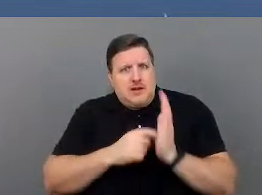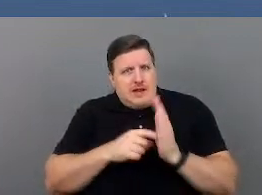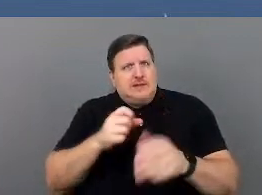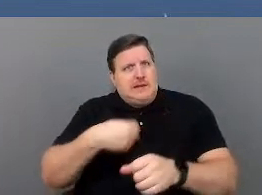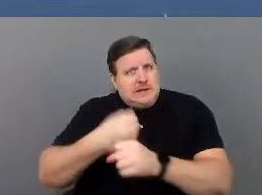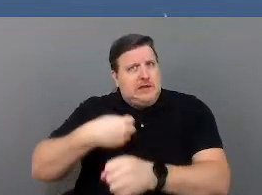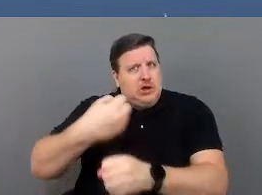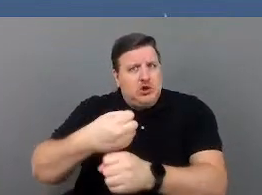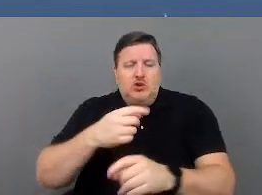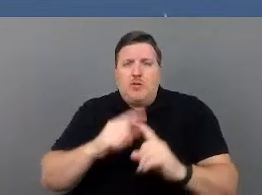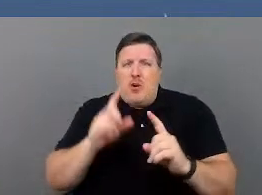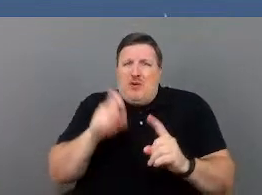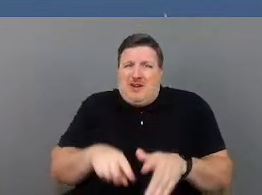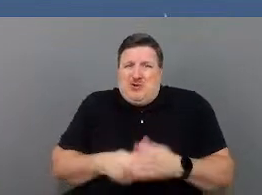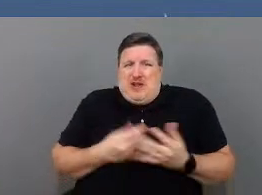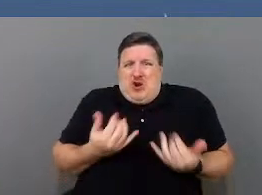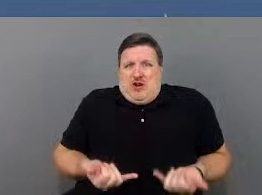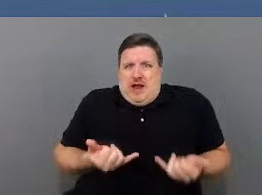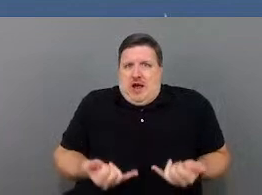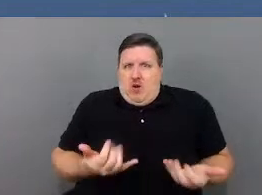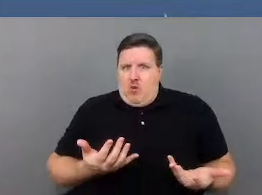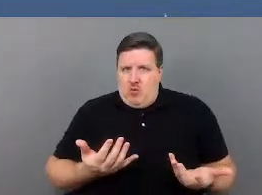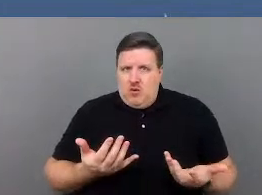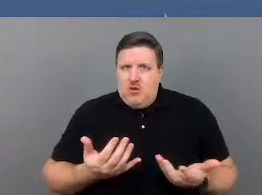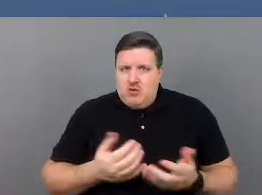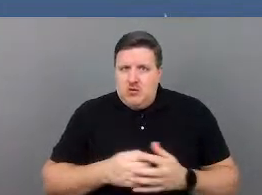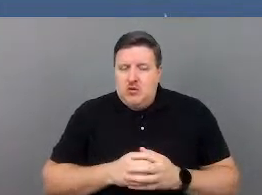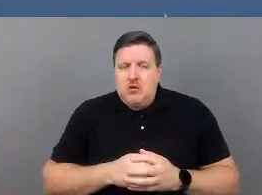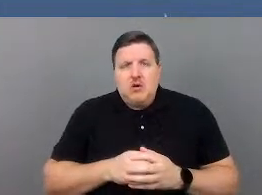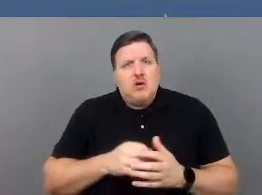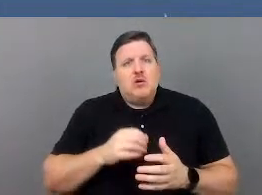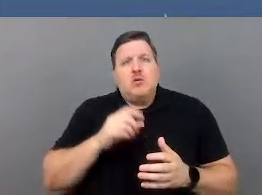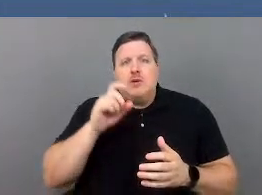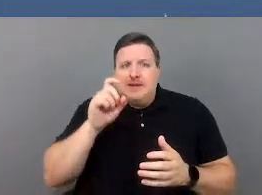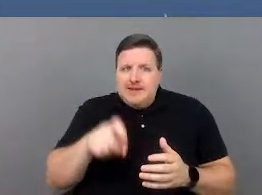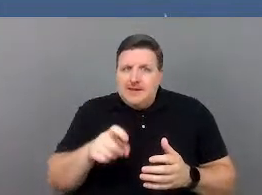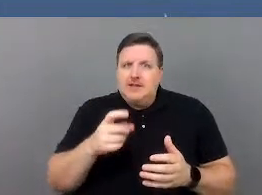HELP PEOPLE ON THE STREETS, THE MENTALLY ILL, THE HOMELESS AND SUCH BUT WE ALSO NEED